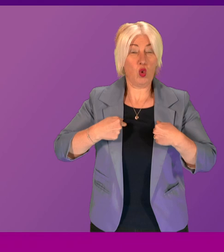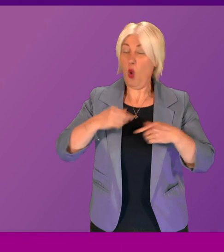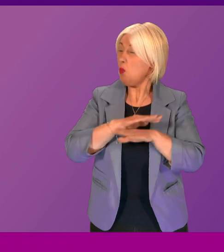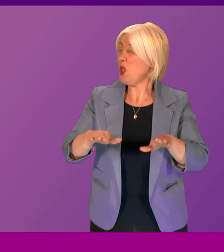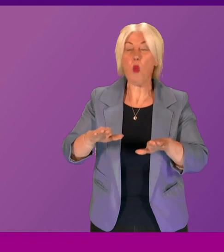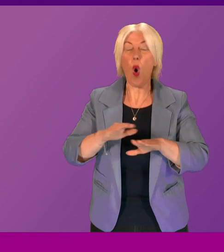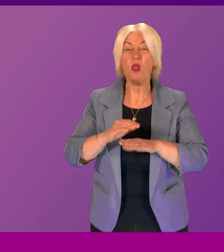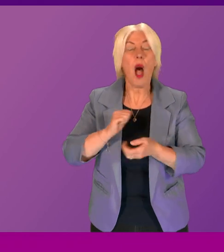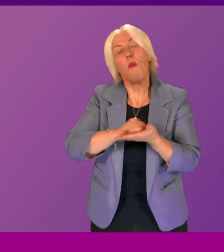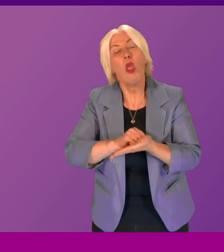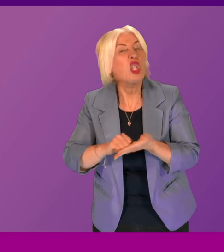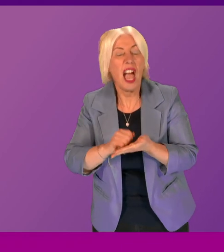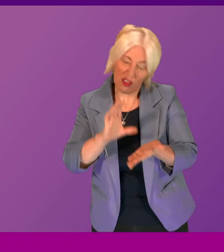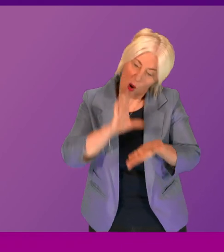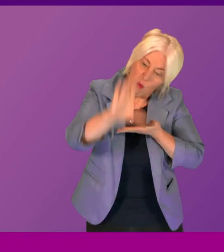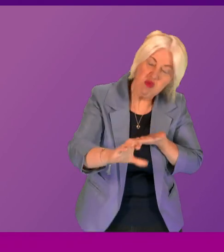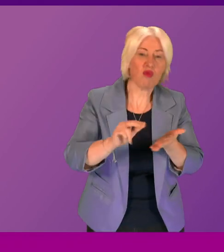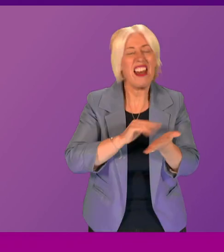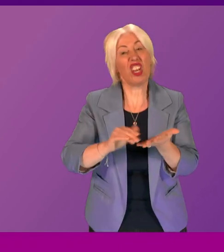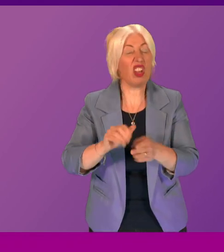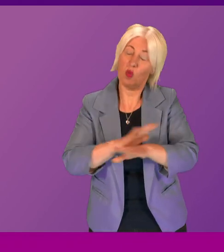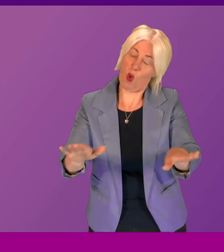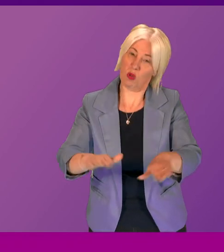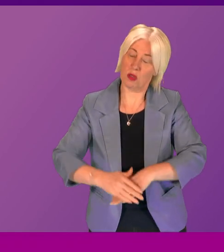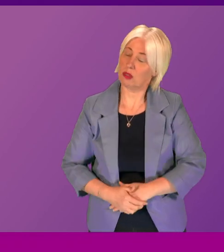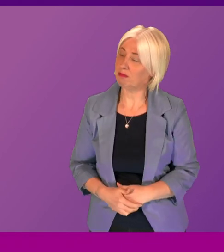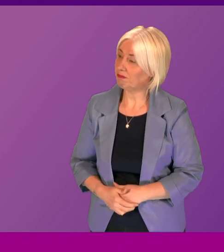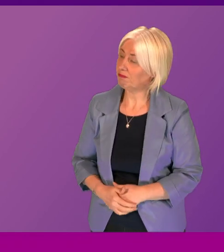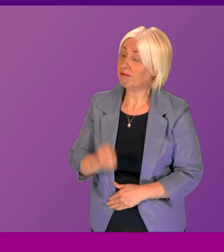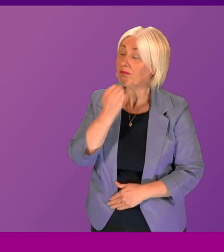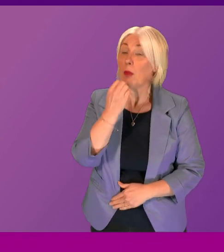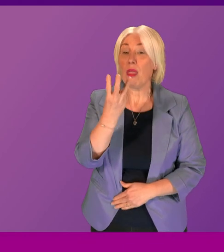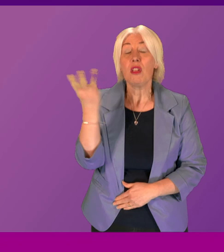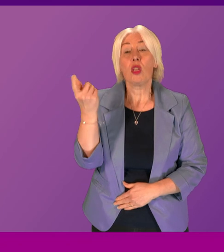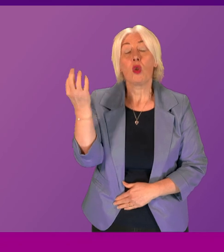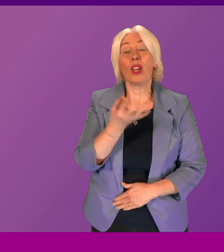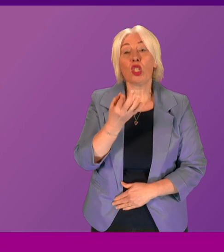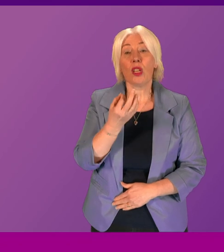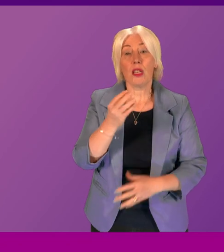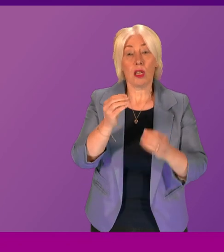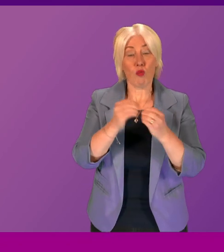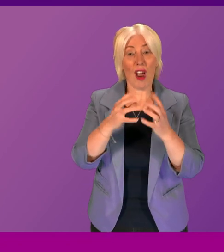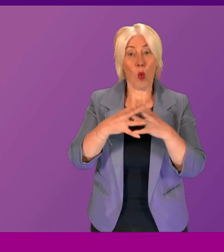NHS.